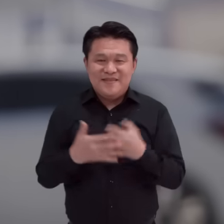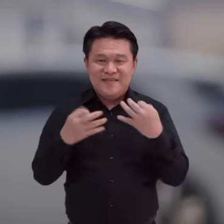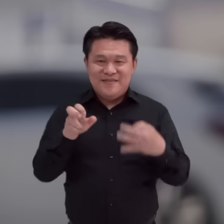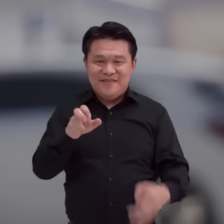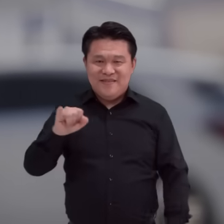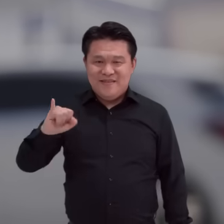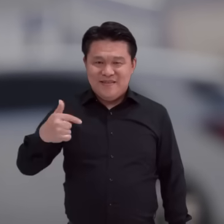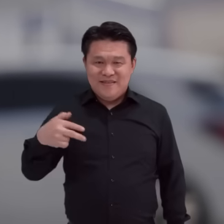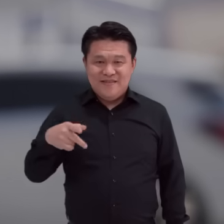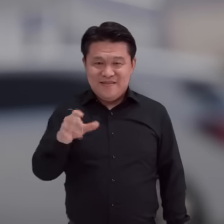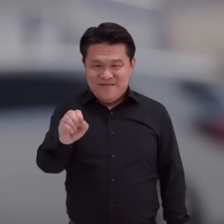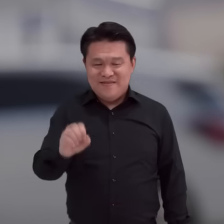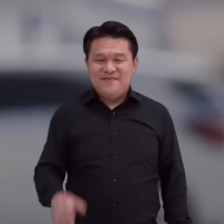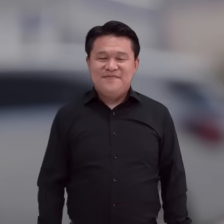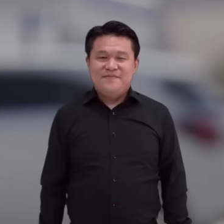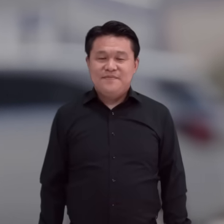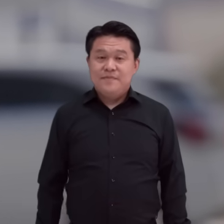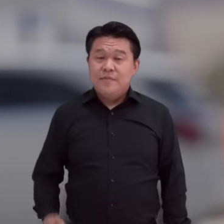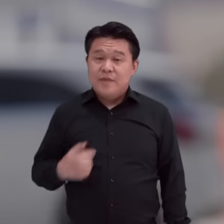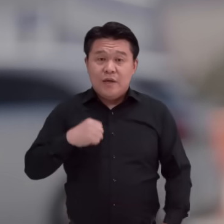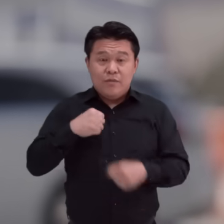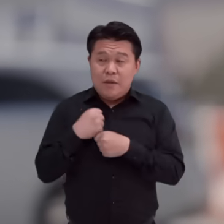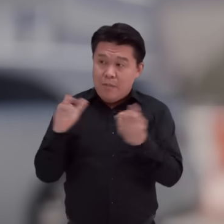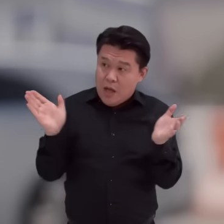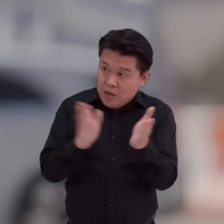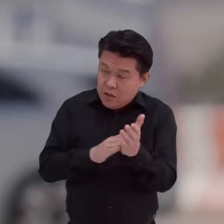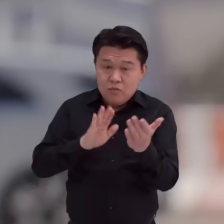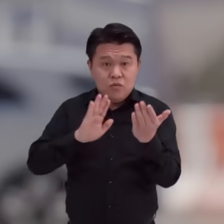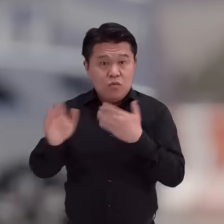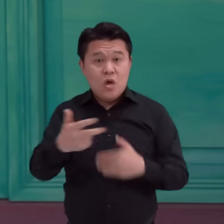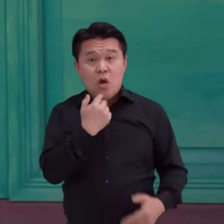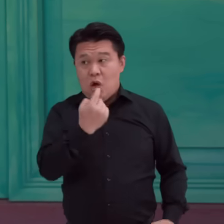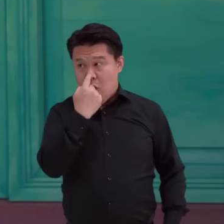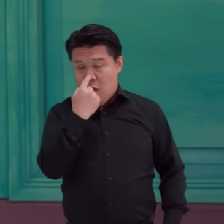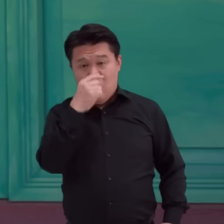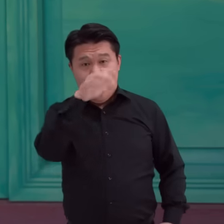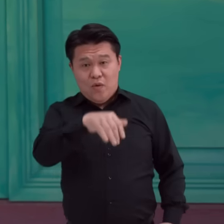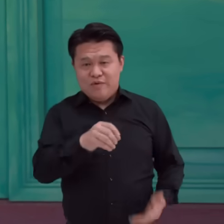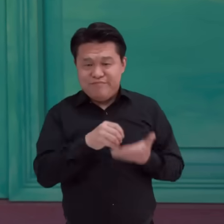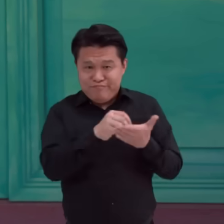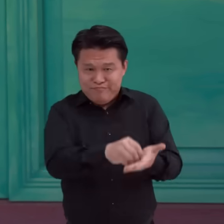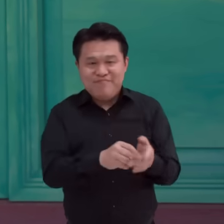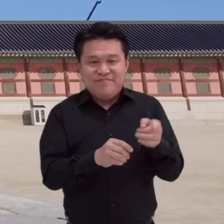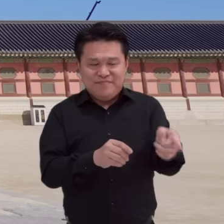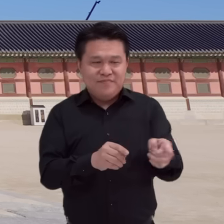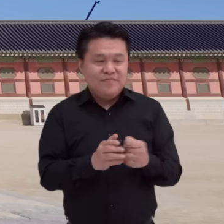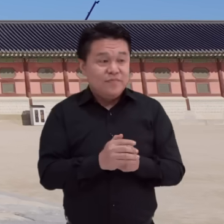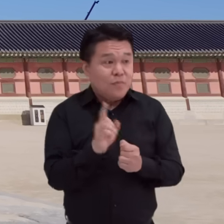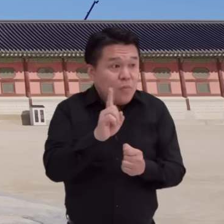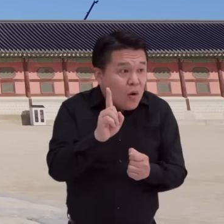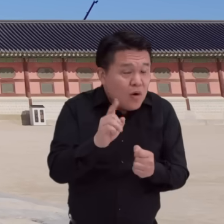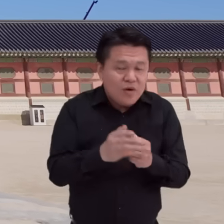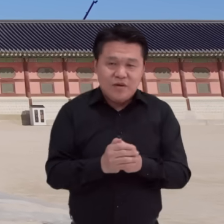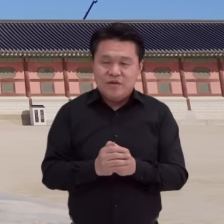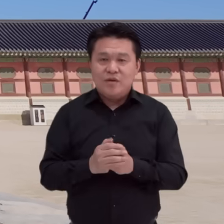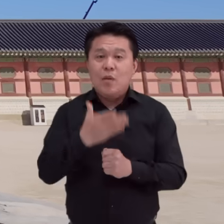Q. How did you decide to work in this field? After I fulfilled my military service, I registered for an English language class. One day, our class took a field trip